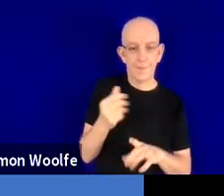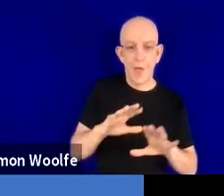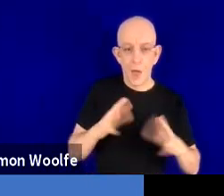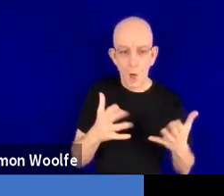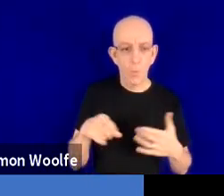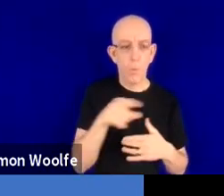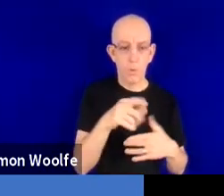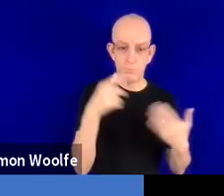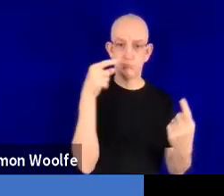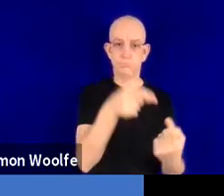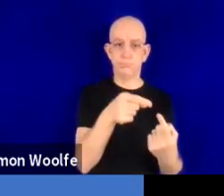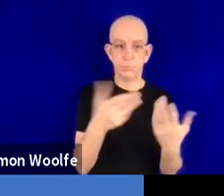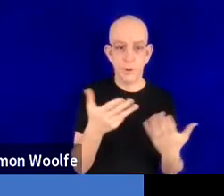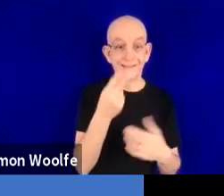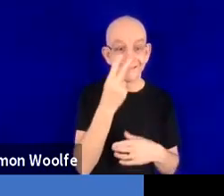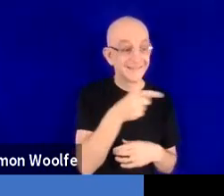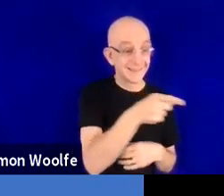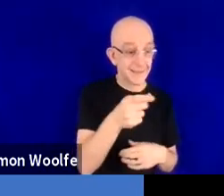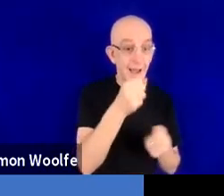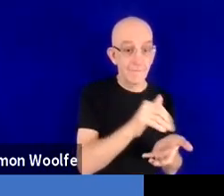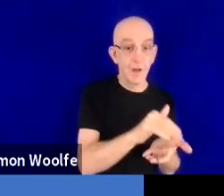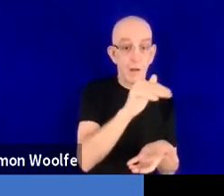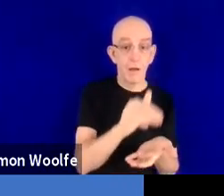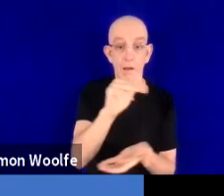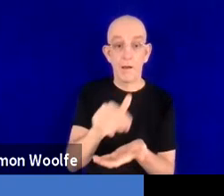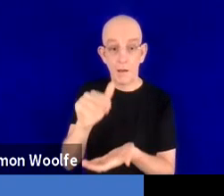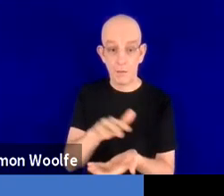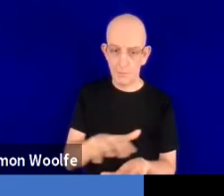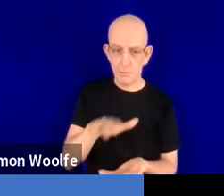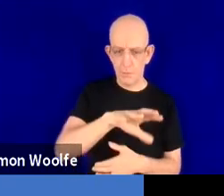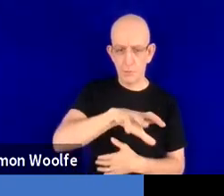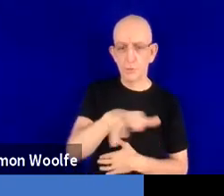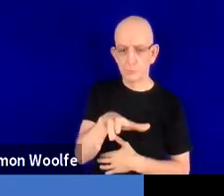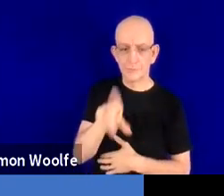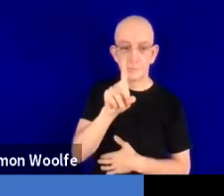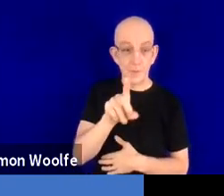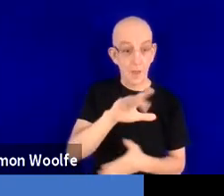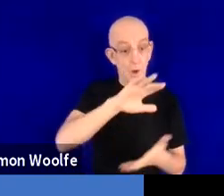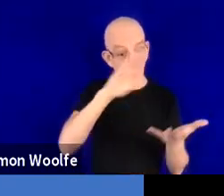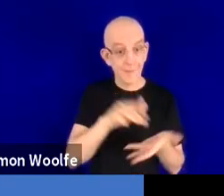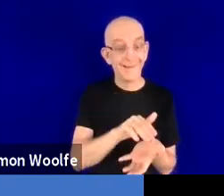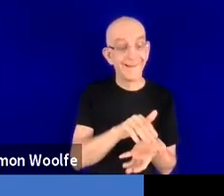And here's a chart which attempts to show that. And really what this chart shows is the percent of the total population